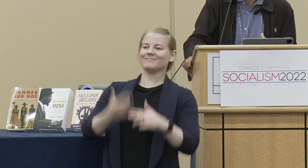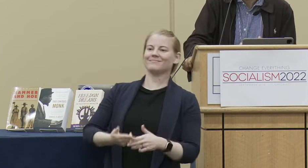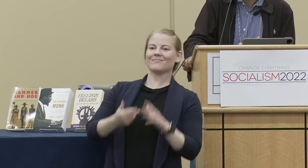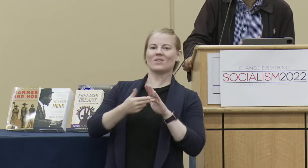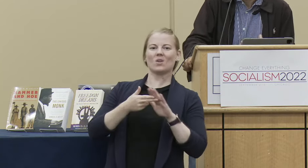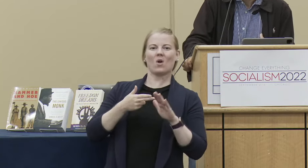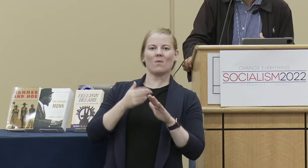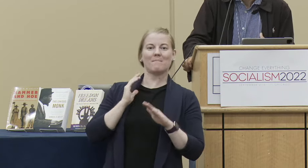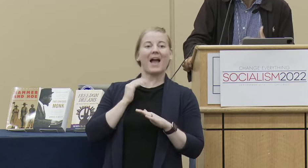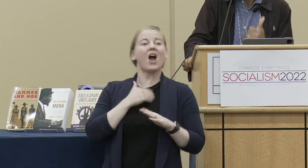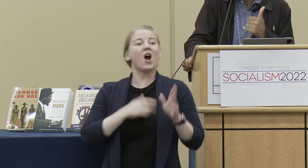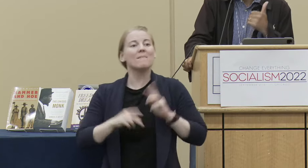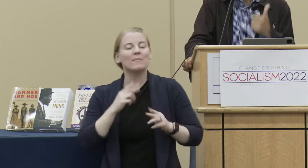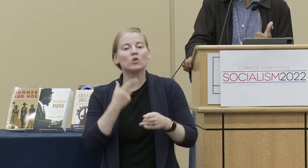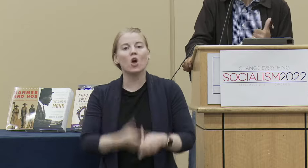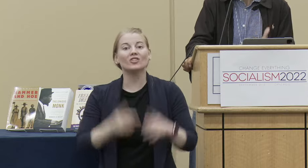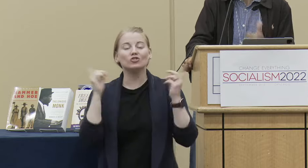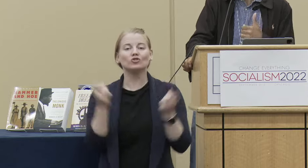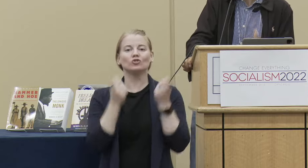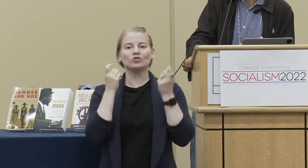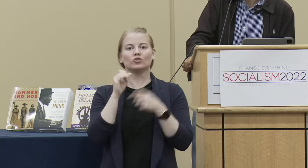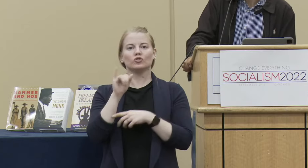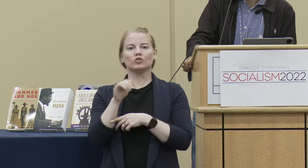So the fact that Juneteenth was called by our people Jubilee,